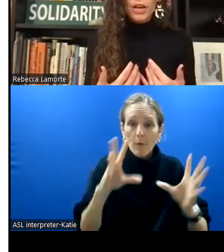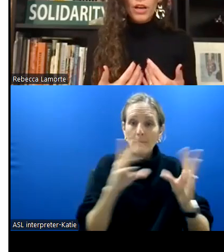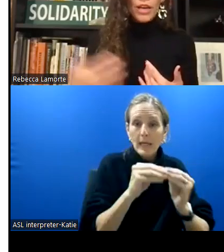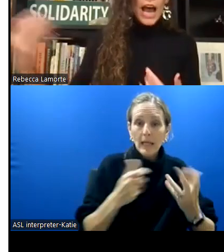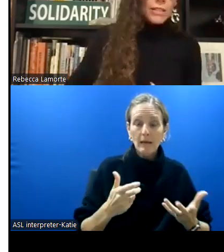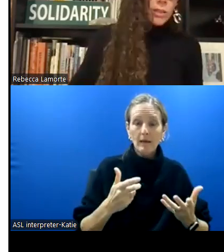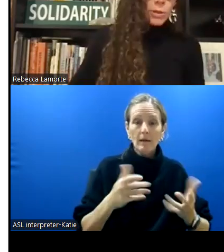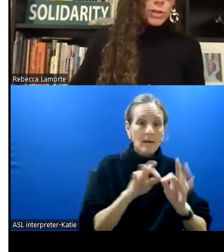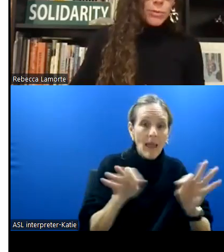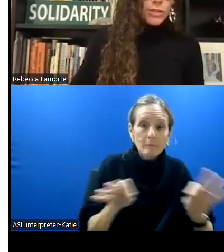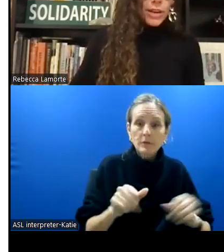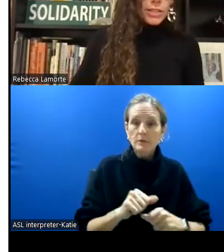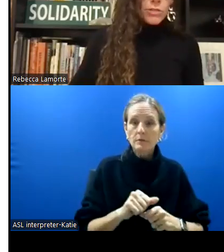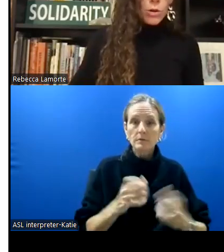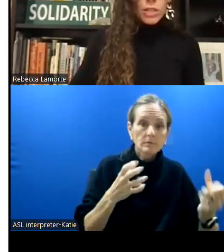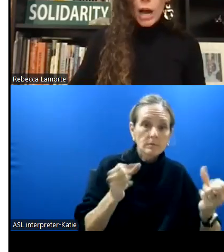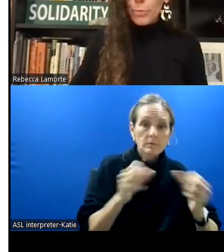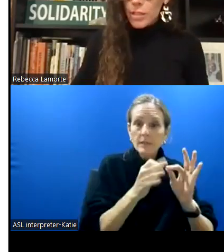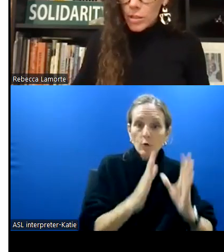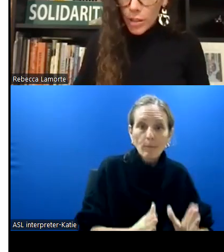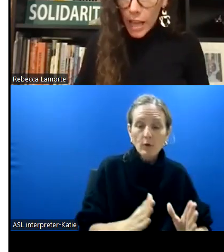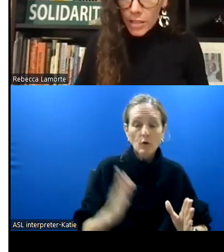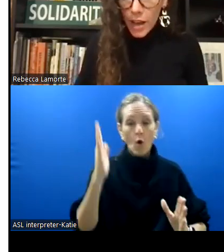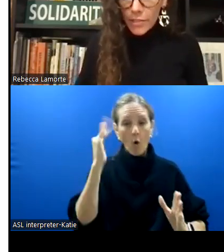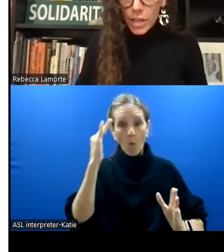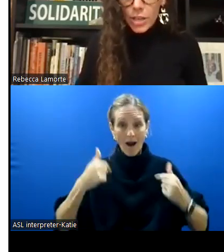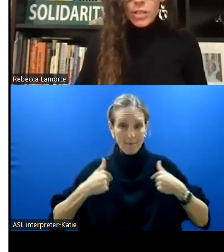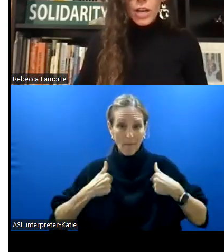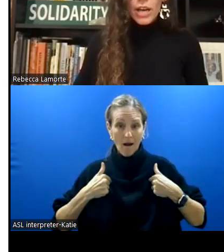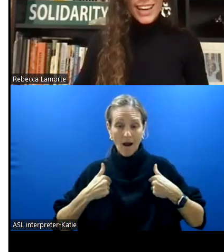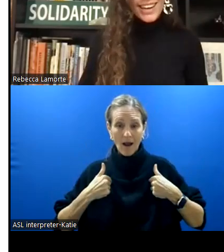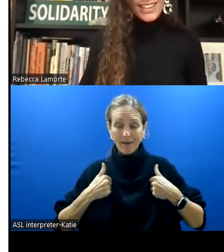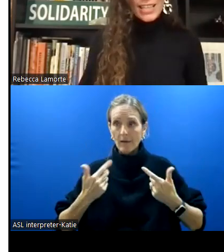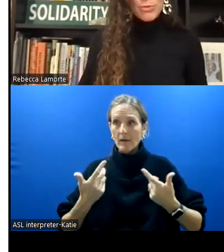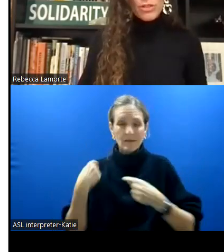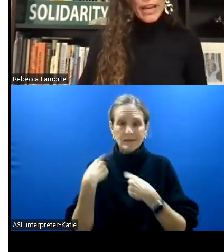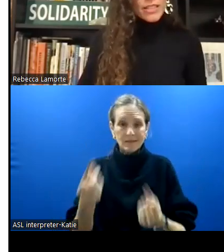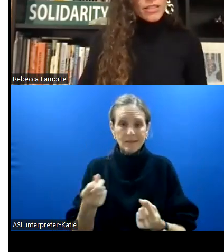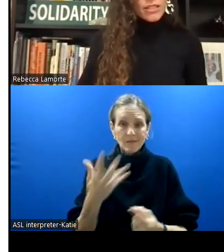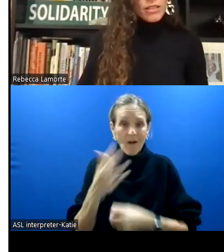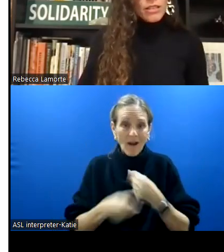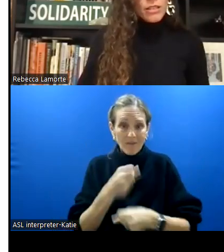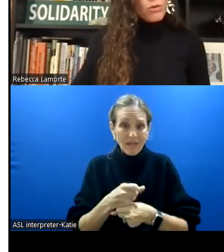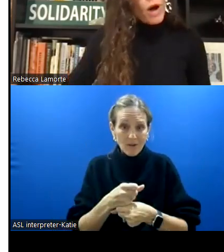that has community board events hosted, up until the last five years, in inaccessible spaces?